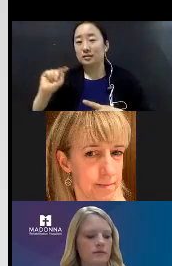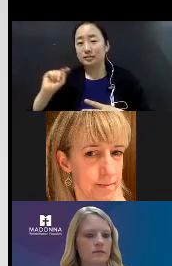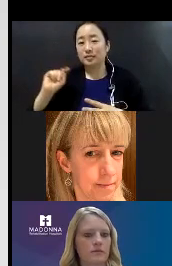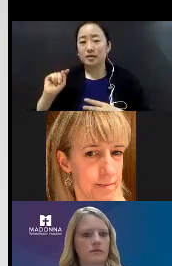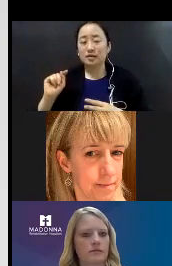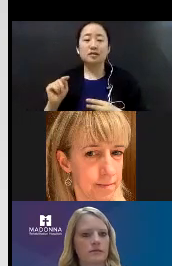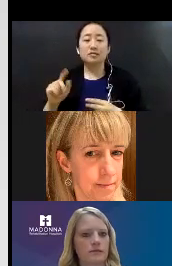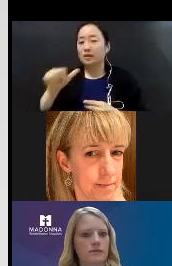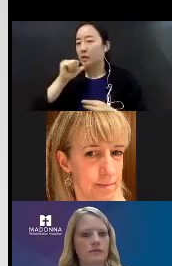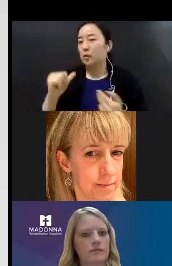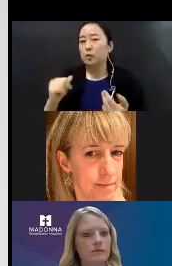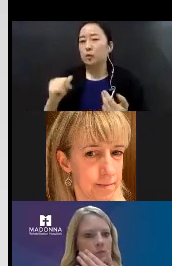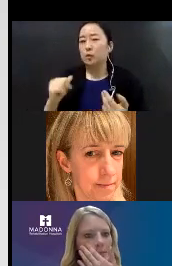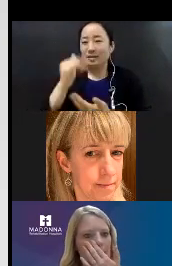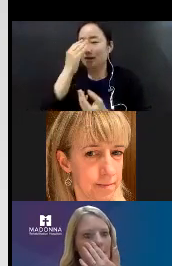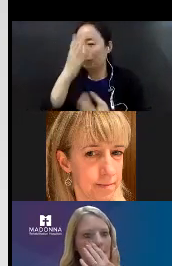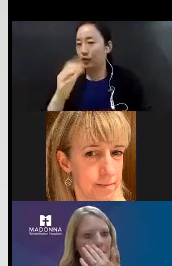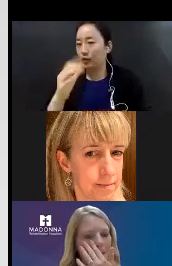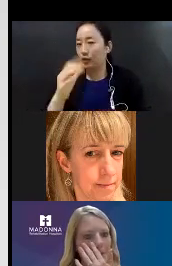INFORMATION OR SUBMIT IT BECAUSE THEY ARE JUST NOT